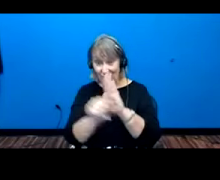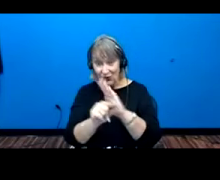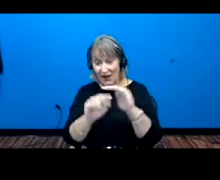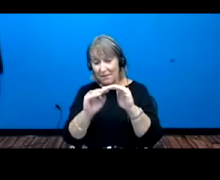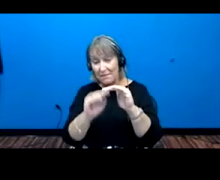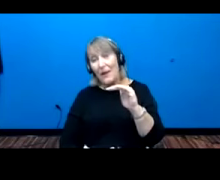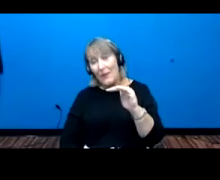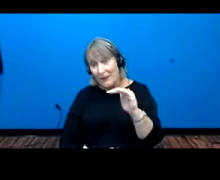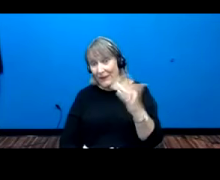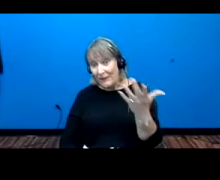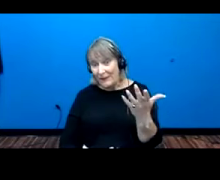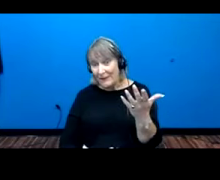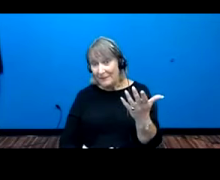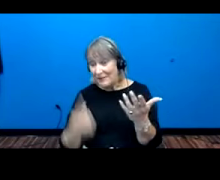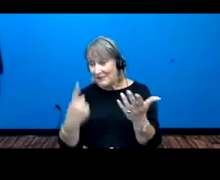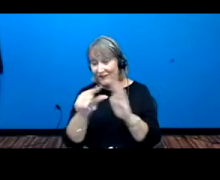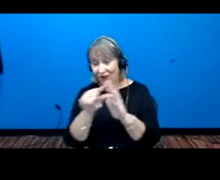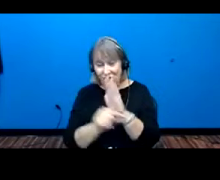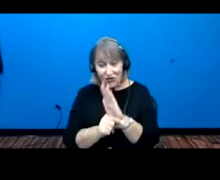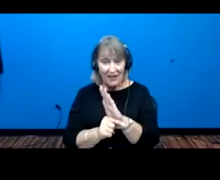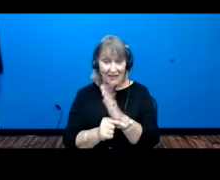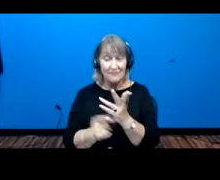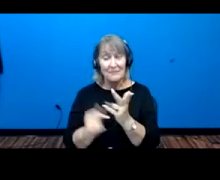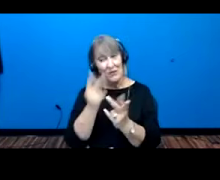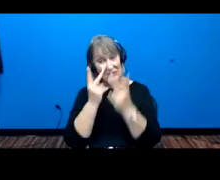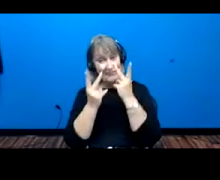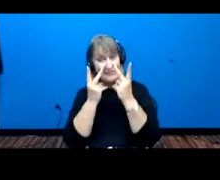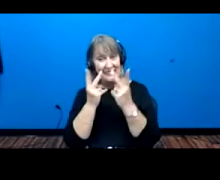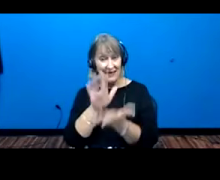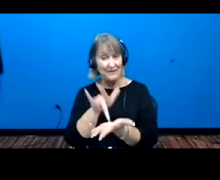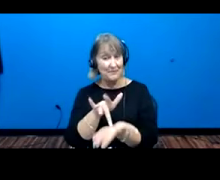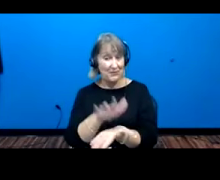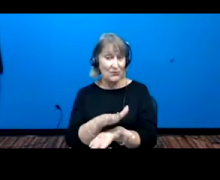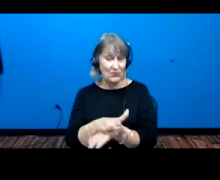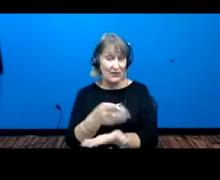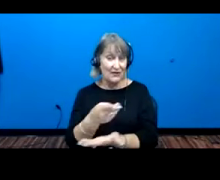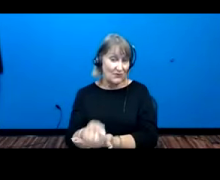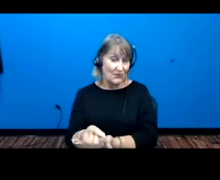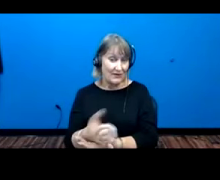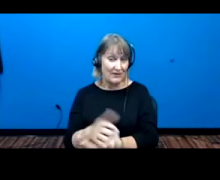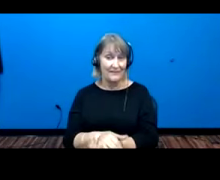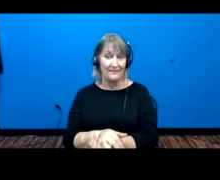But, you know, by the end of middle school, we see that. Among all students with significant cognitive disabilities,